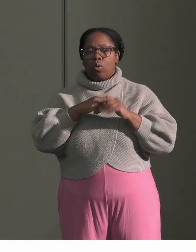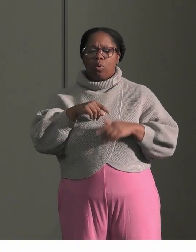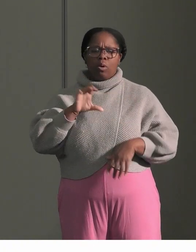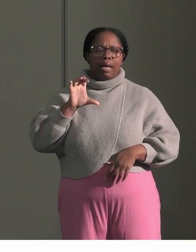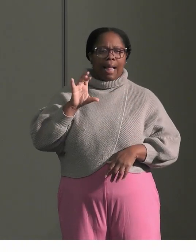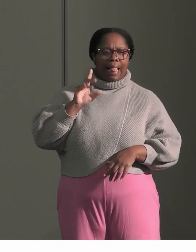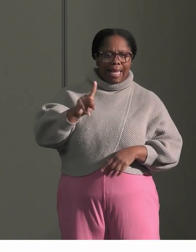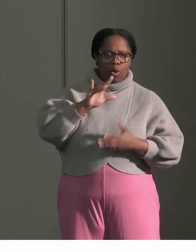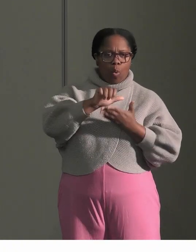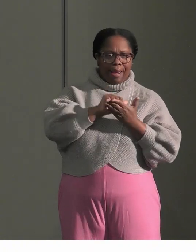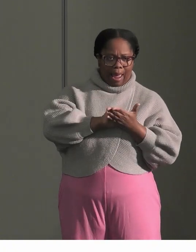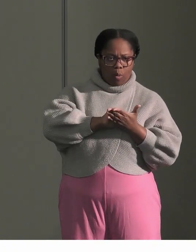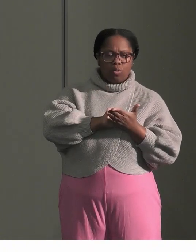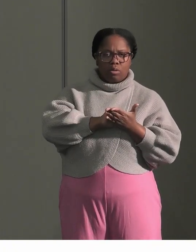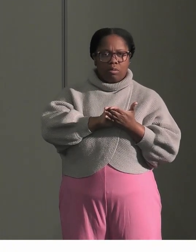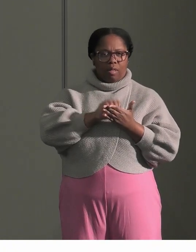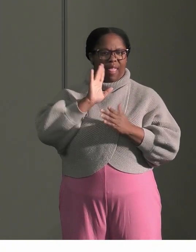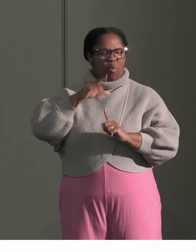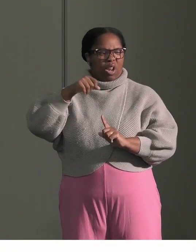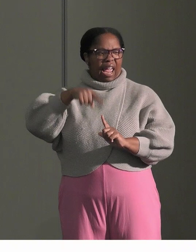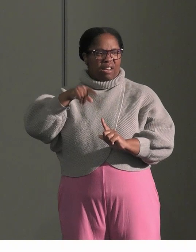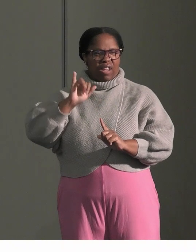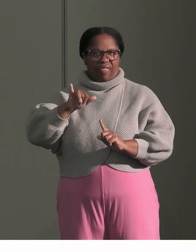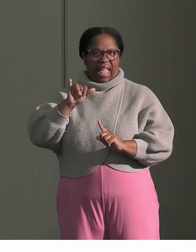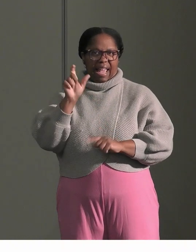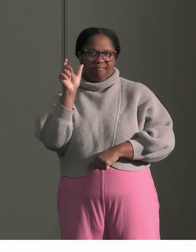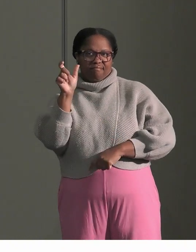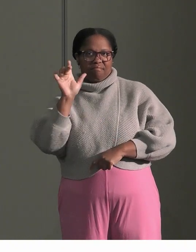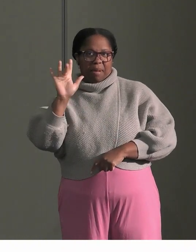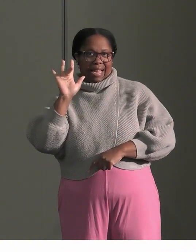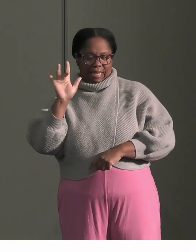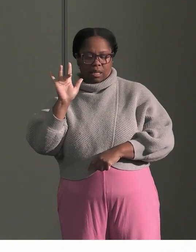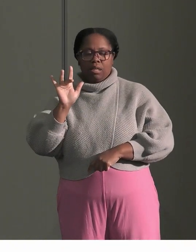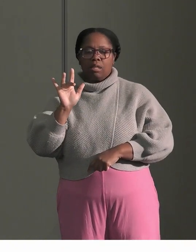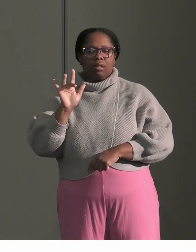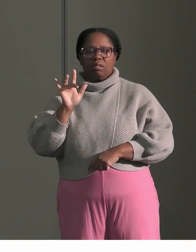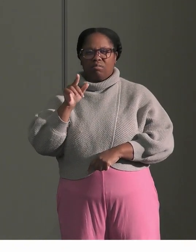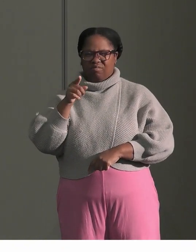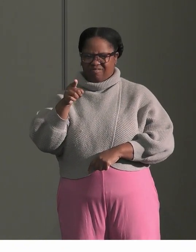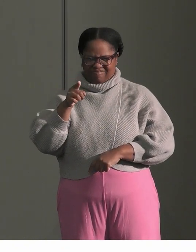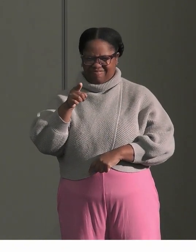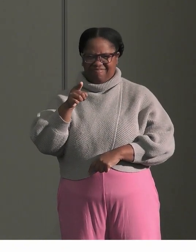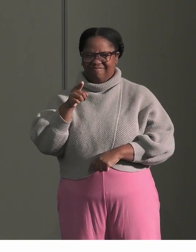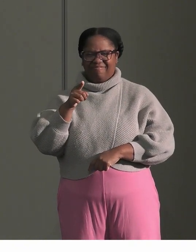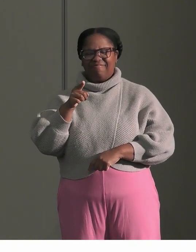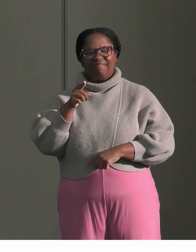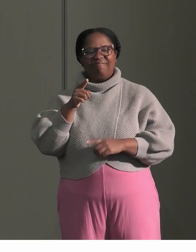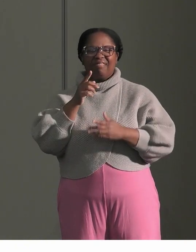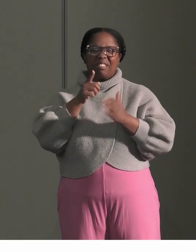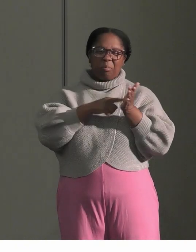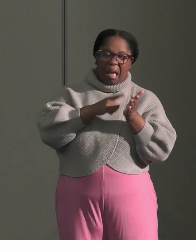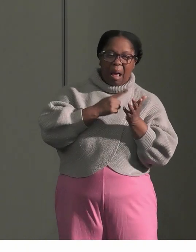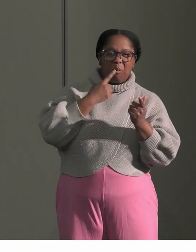account. That activate the button for them. It is inconsistent support with drop downs